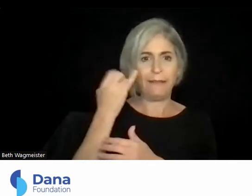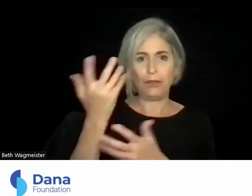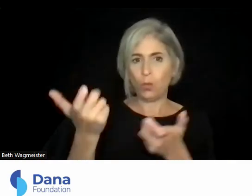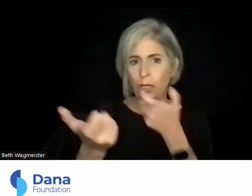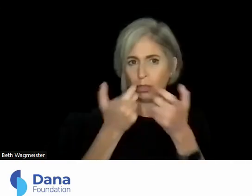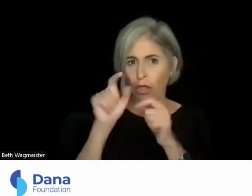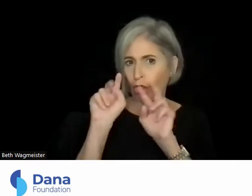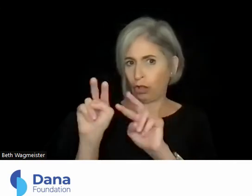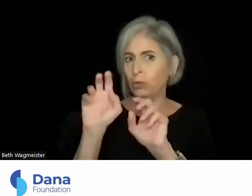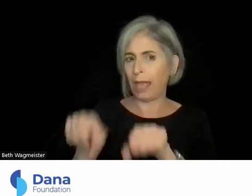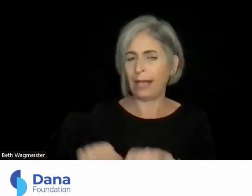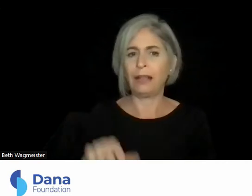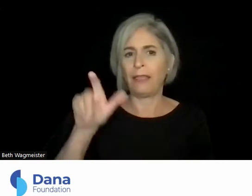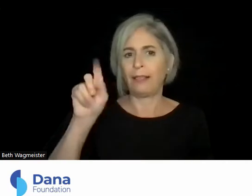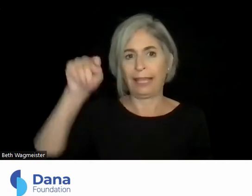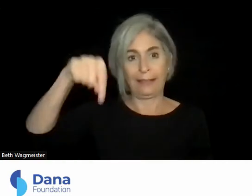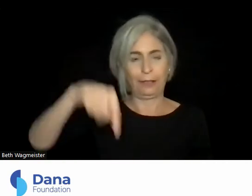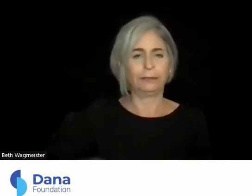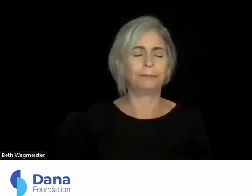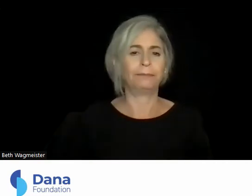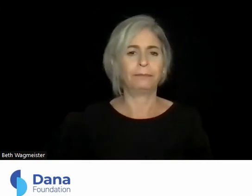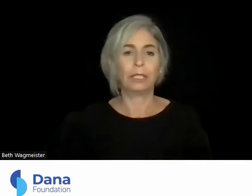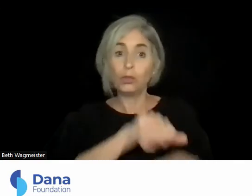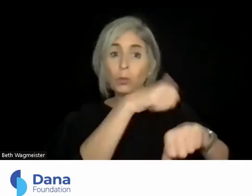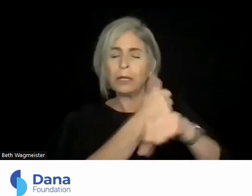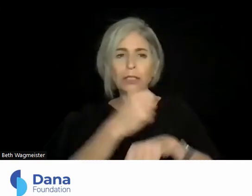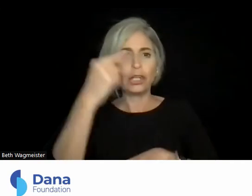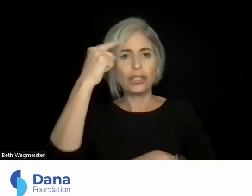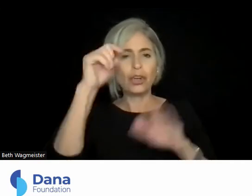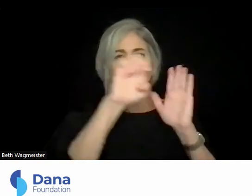in the chat to the brain initiative if anybody wants to check it out.